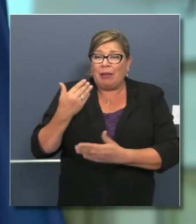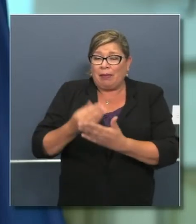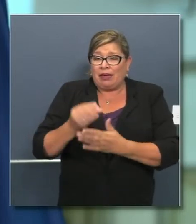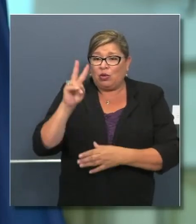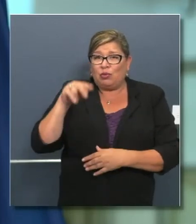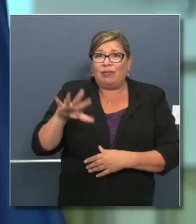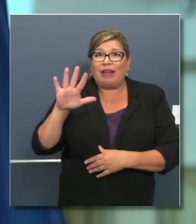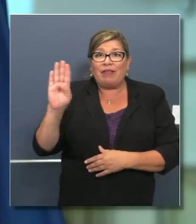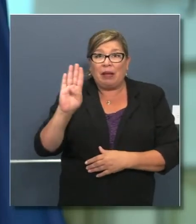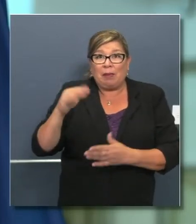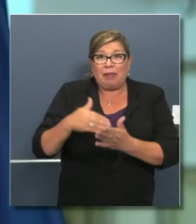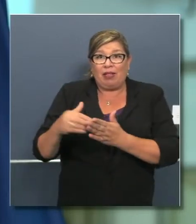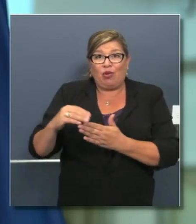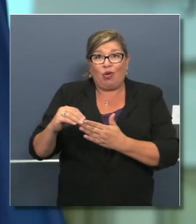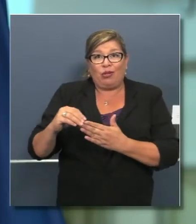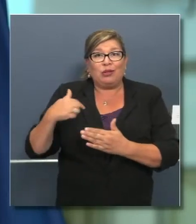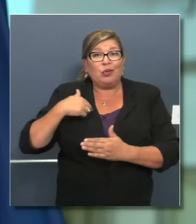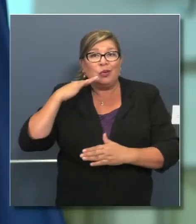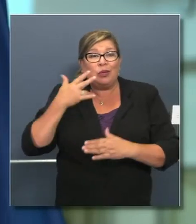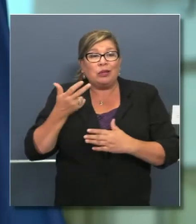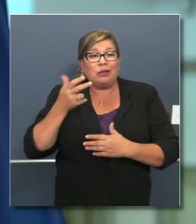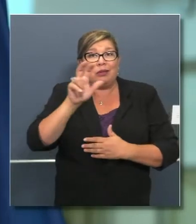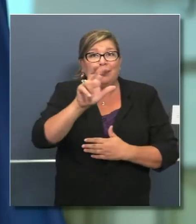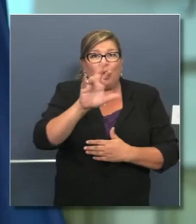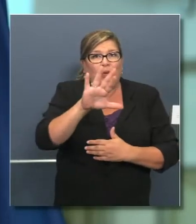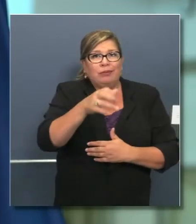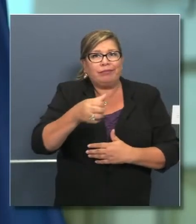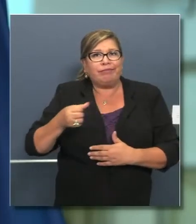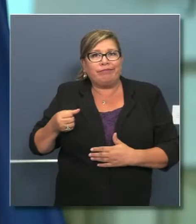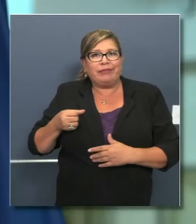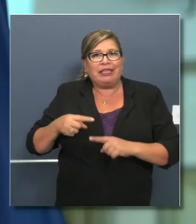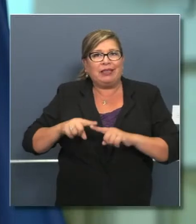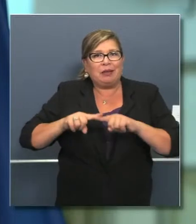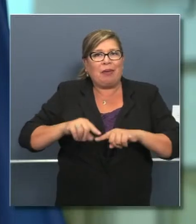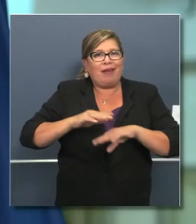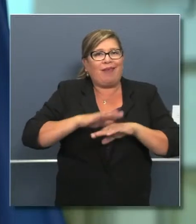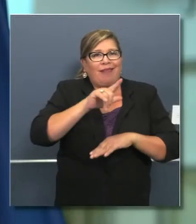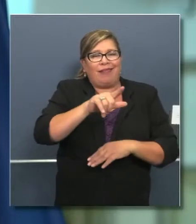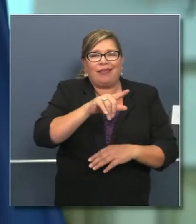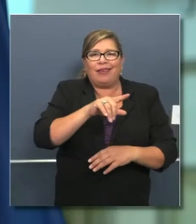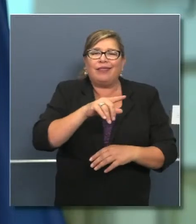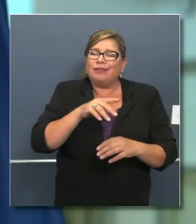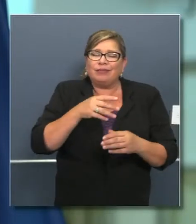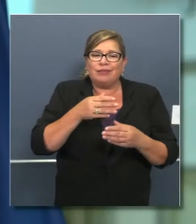as well when it comes to the appropriation of the two and a half billion dollars we're not going to